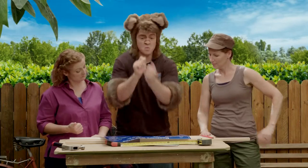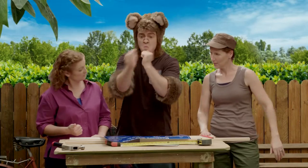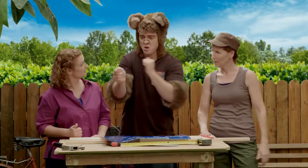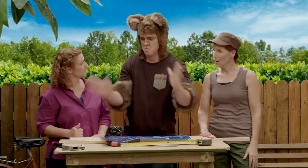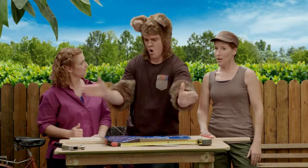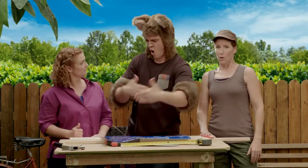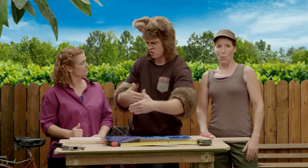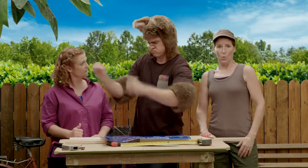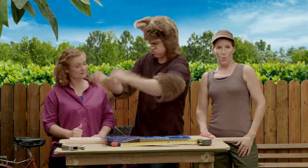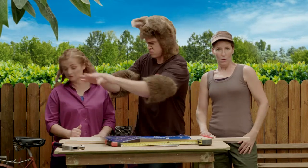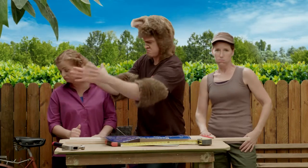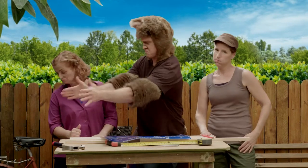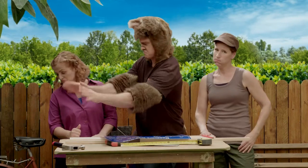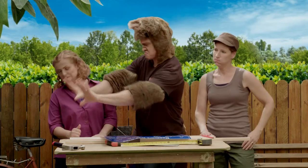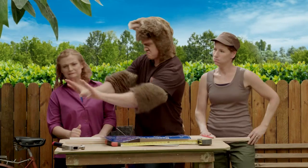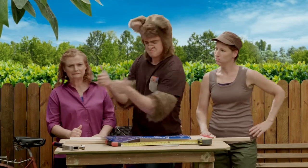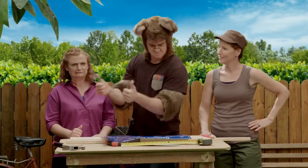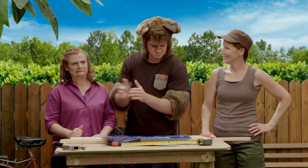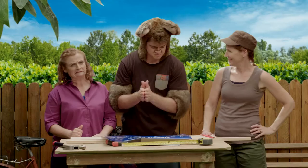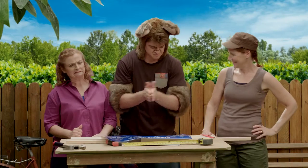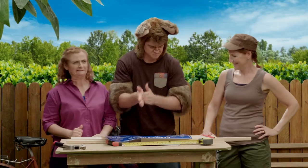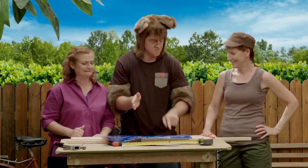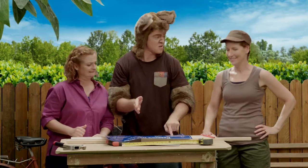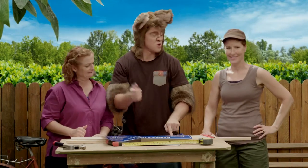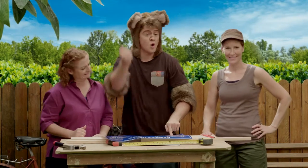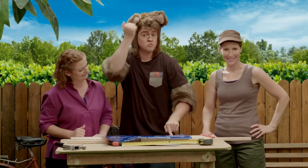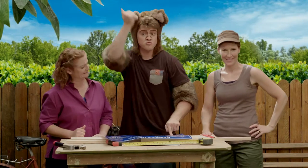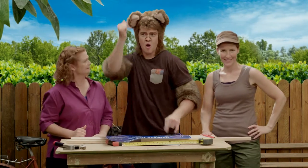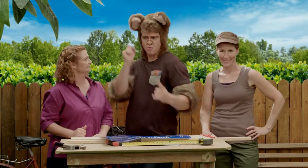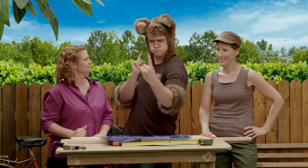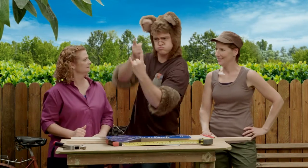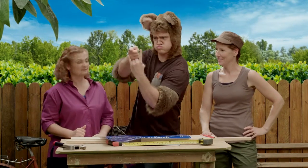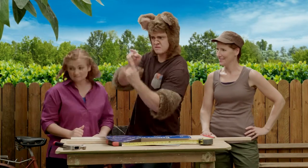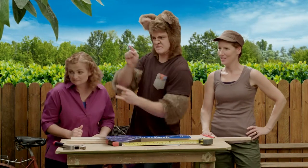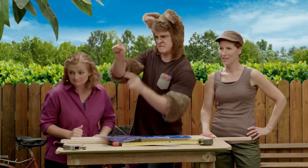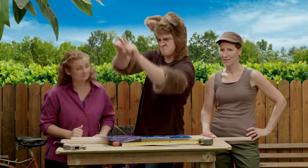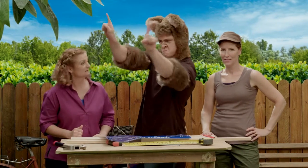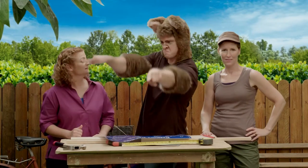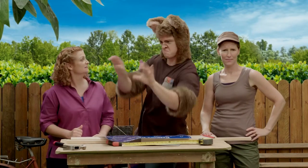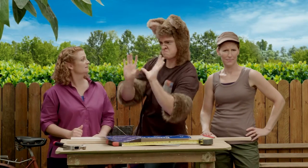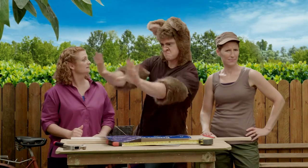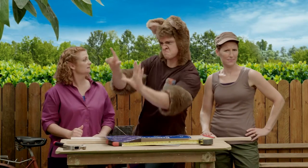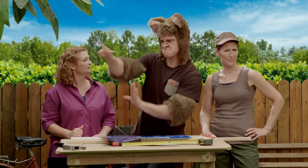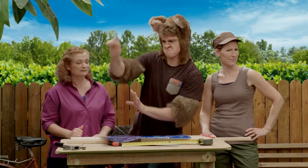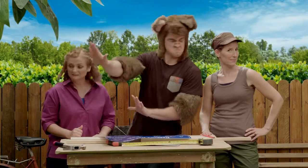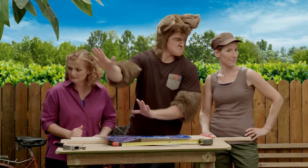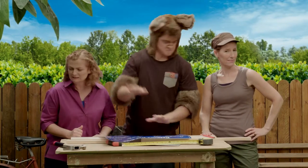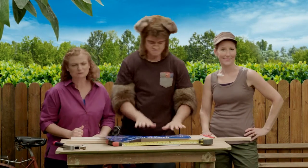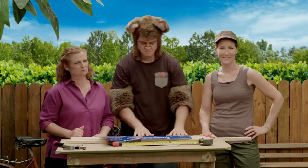I want a sports box to put all my sports gear, right in front of my tree. I want some soccer goals right in the corner next to my tree.